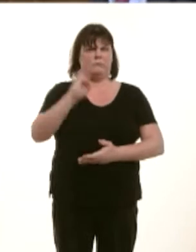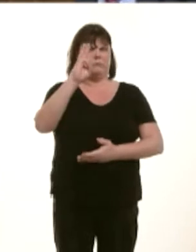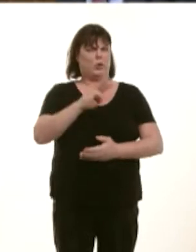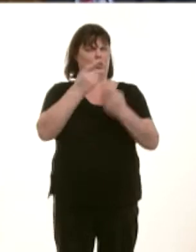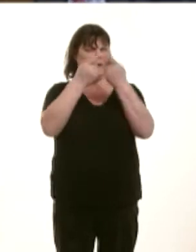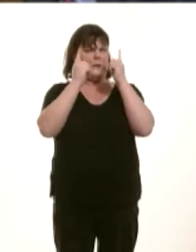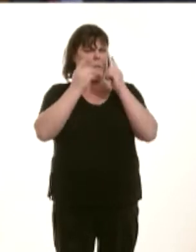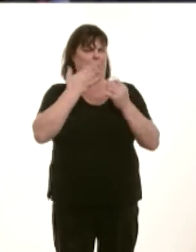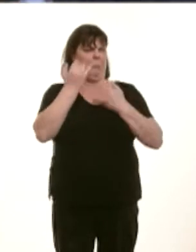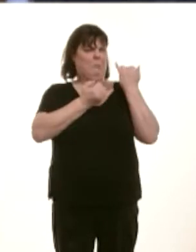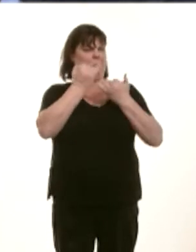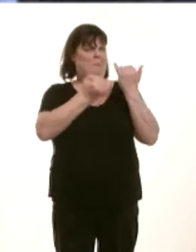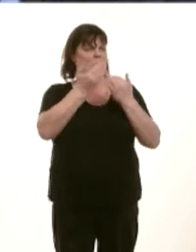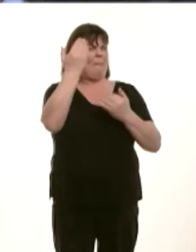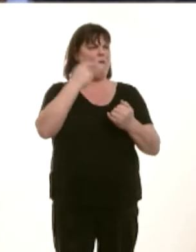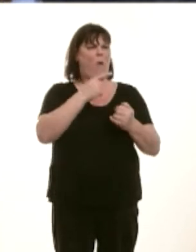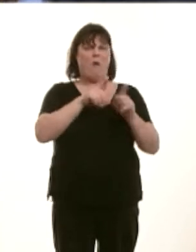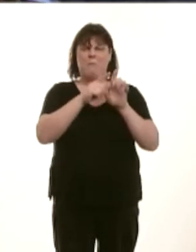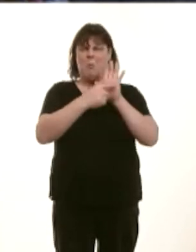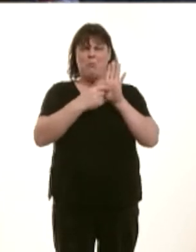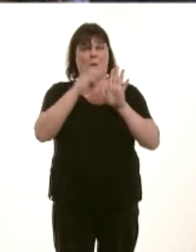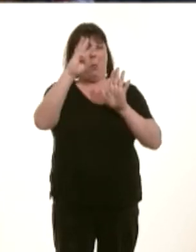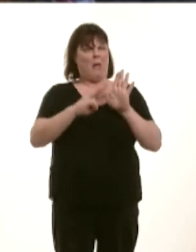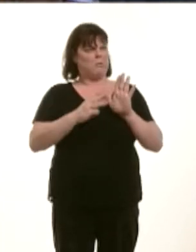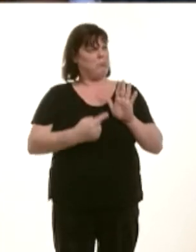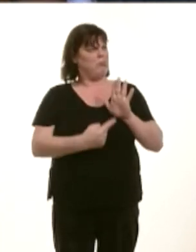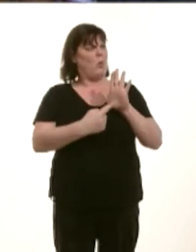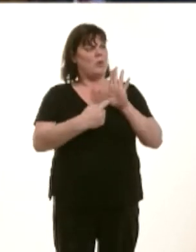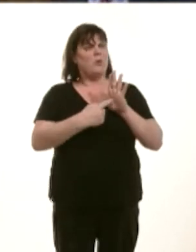Itís a matter, of course, for universities as to how they market themselves, and whether